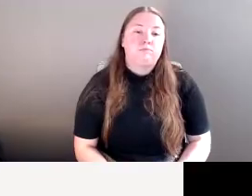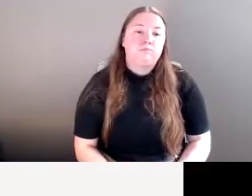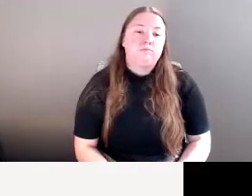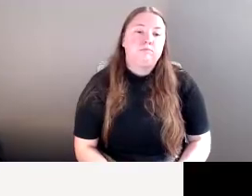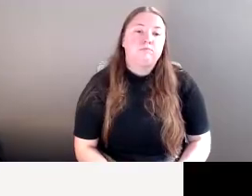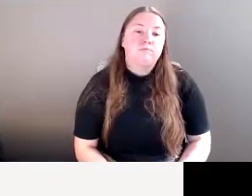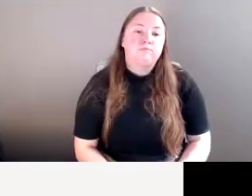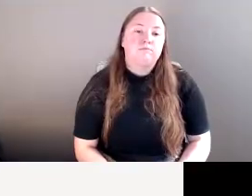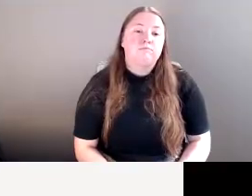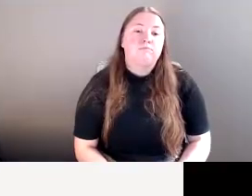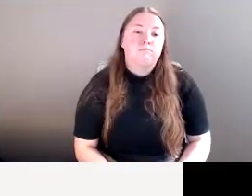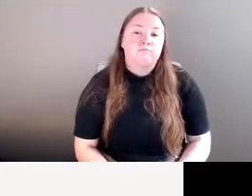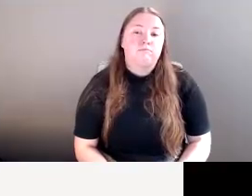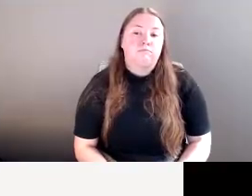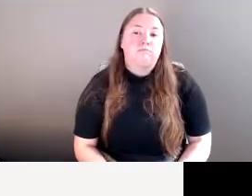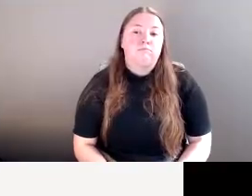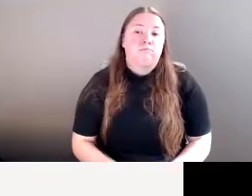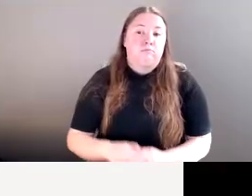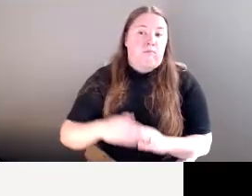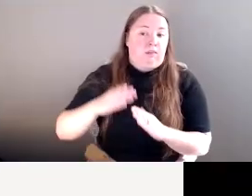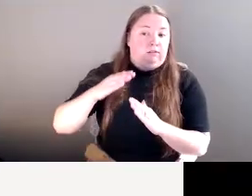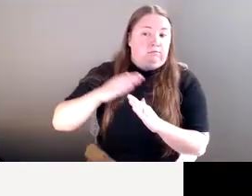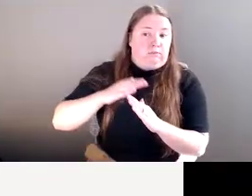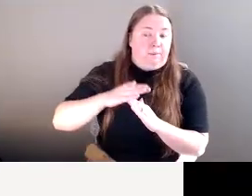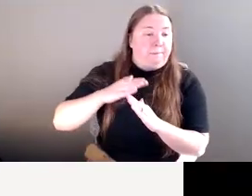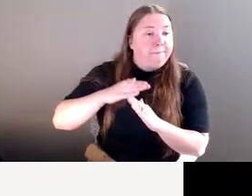Now, as you can see at the top, they still have a button,